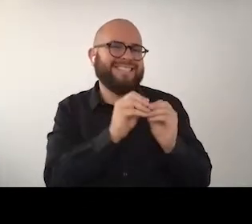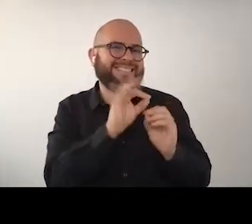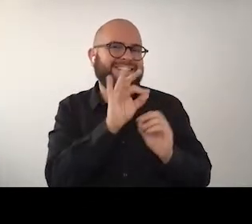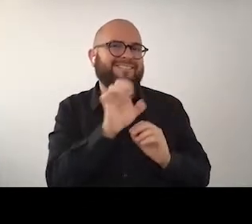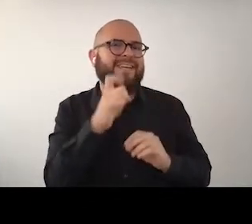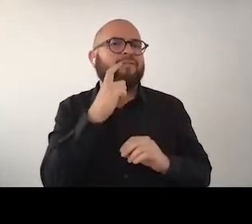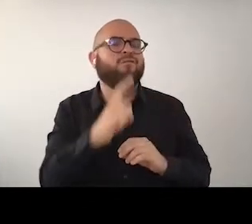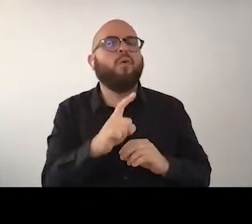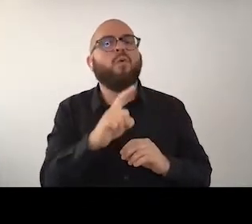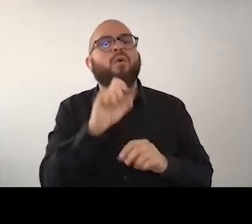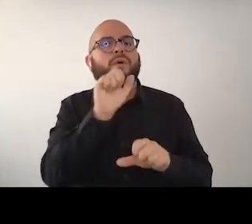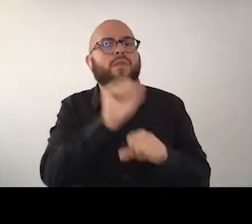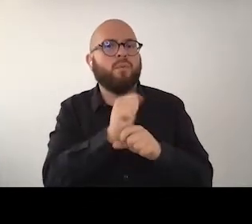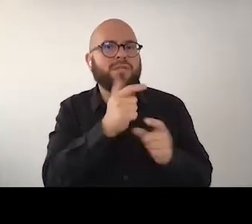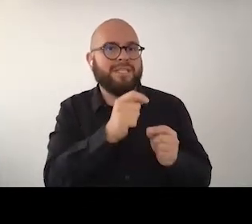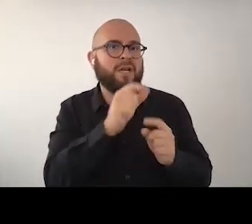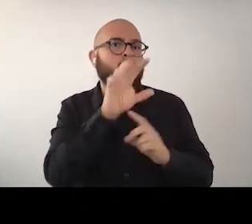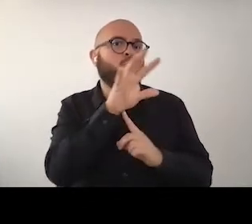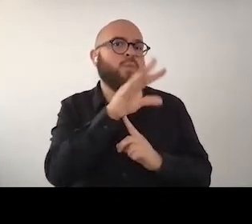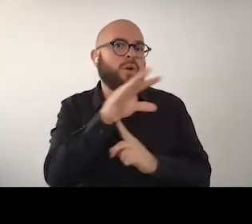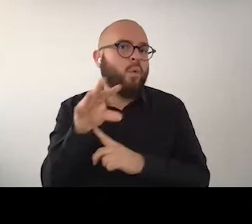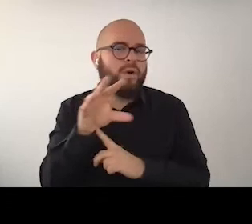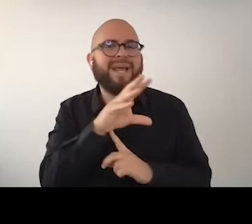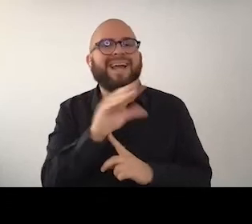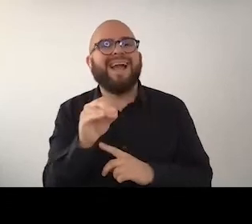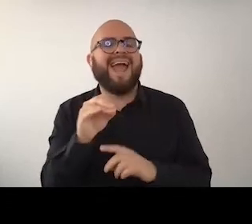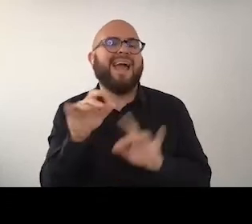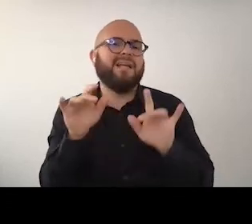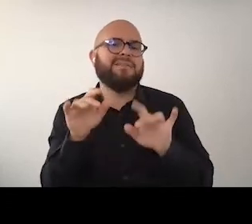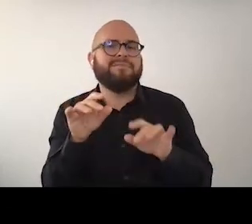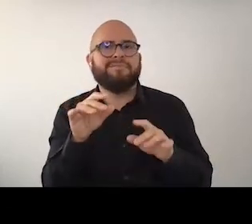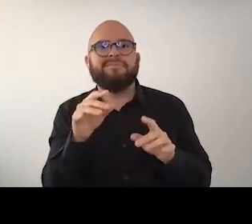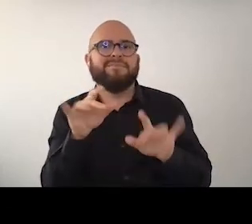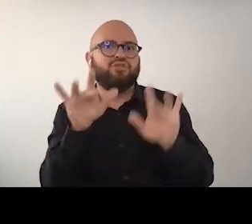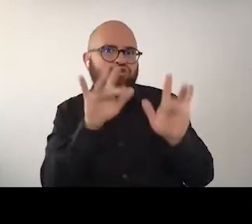recording and shooting those various scents.